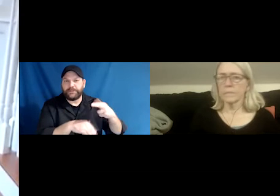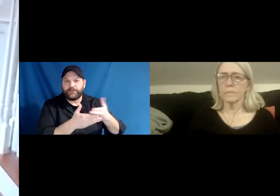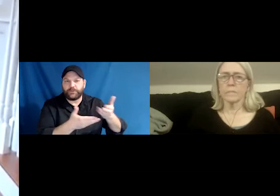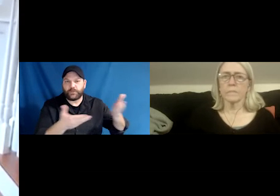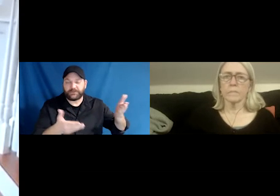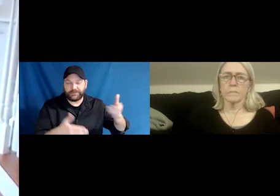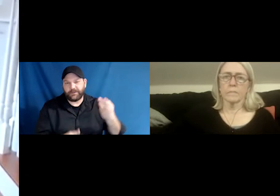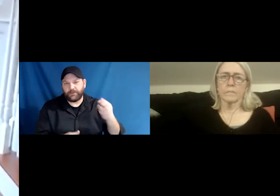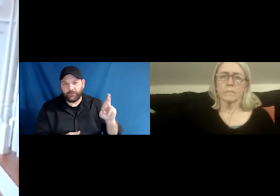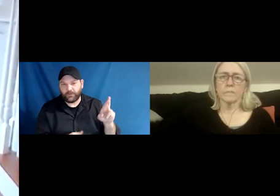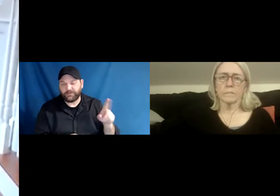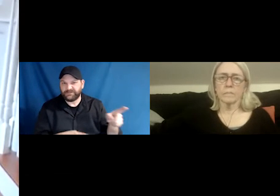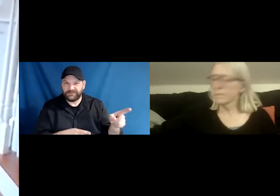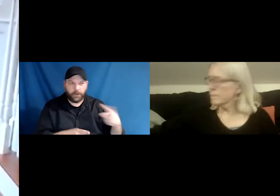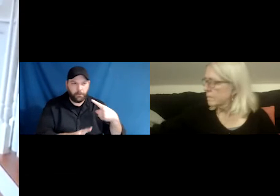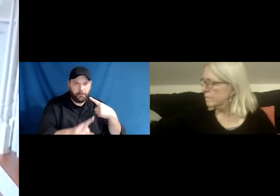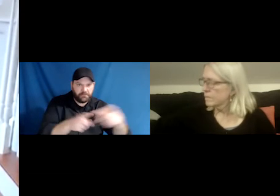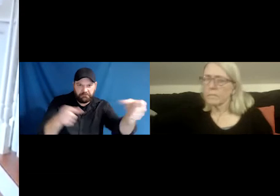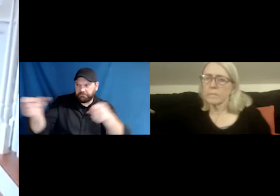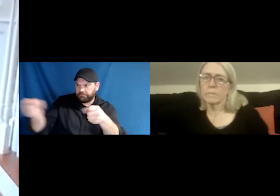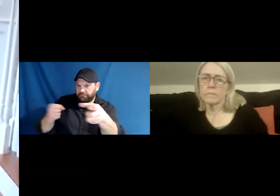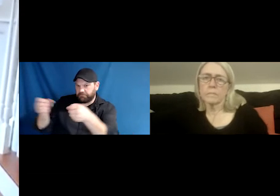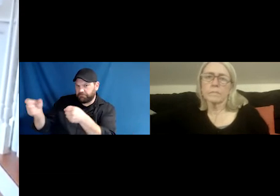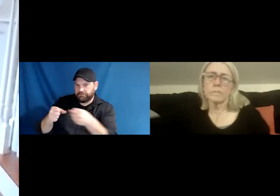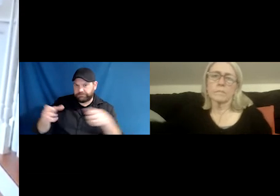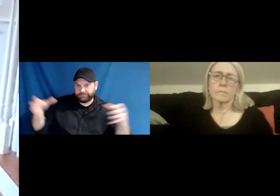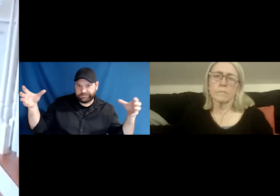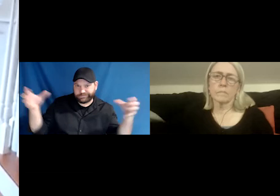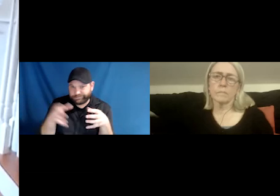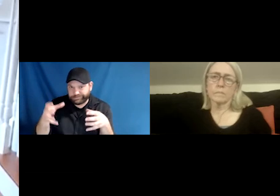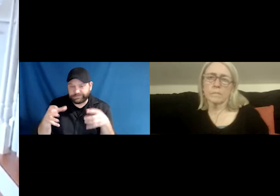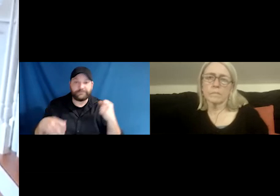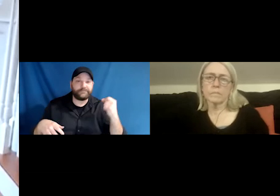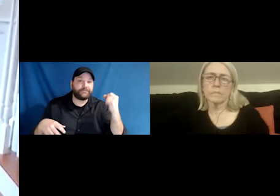played a key role in ensuring that employees' essential designation and